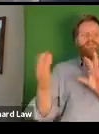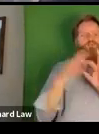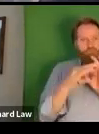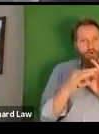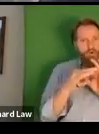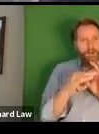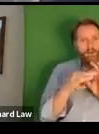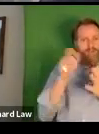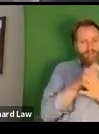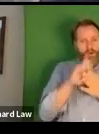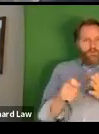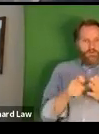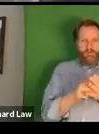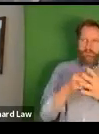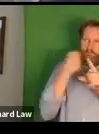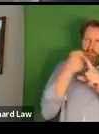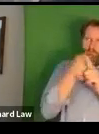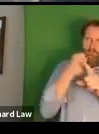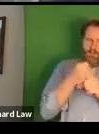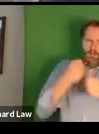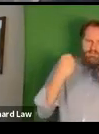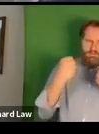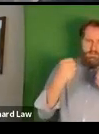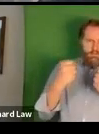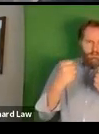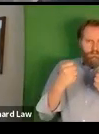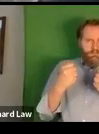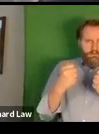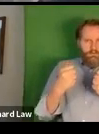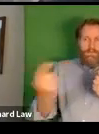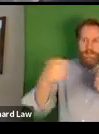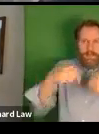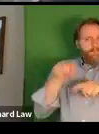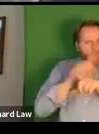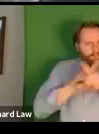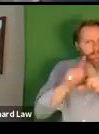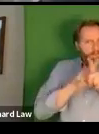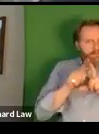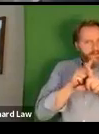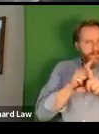the petition, send the emails attend the meetings when lockdown ends join any